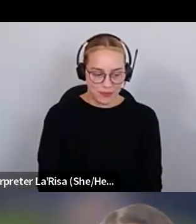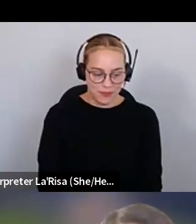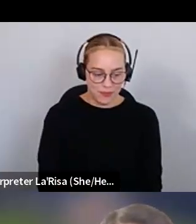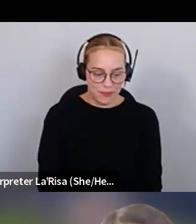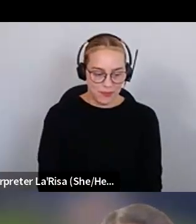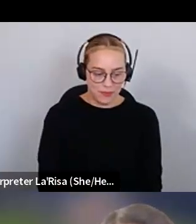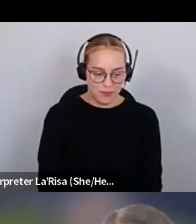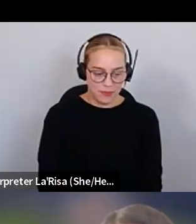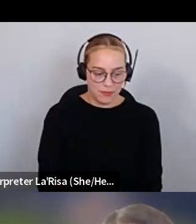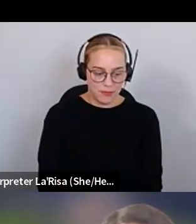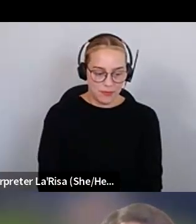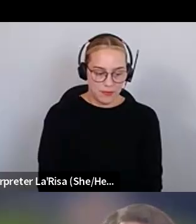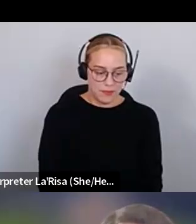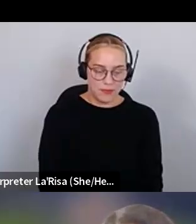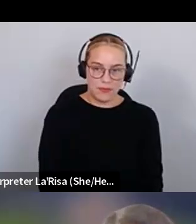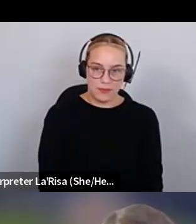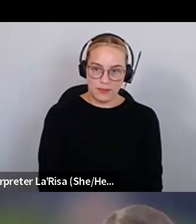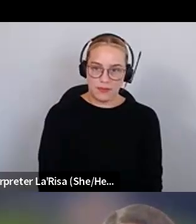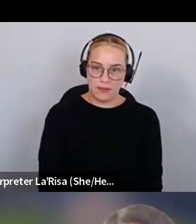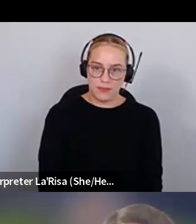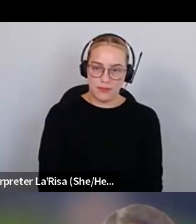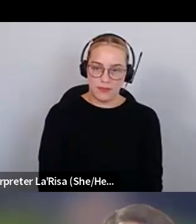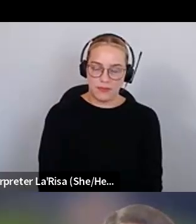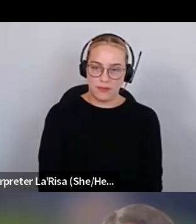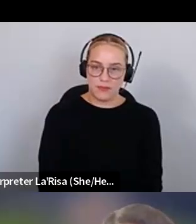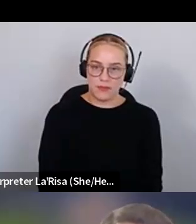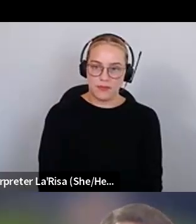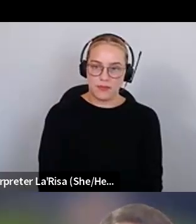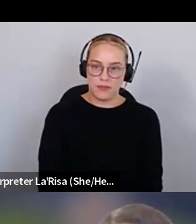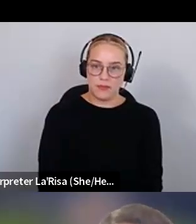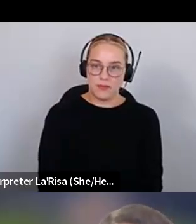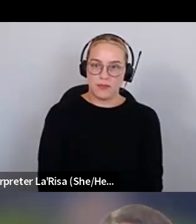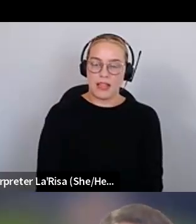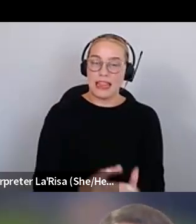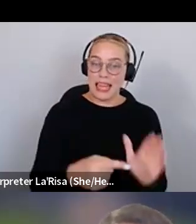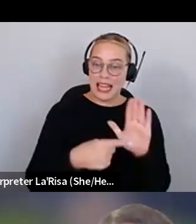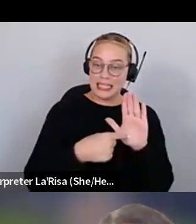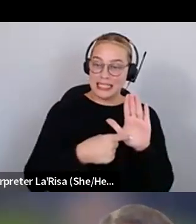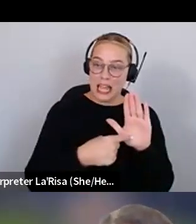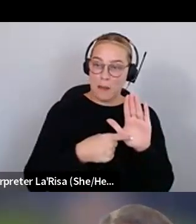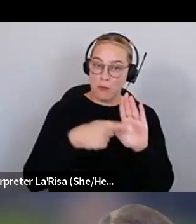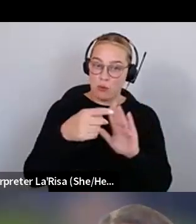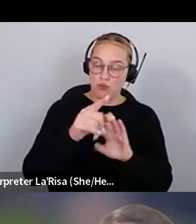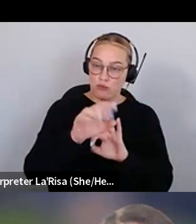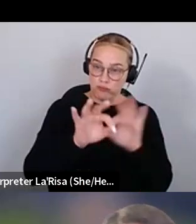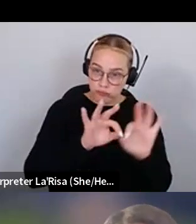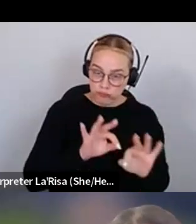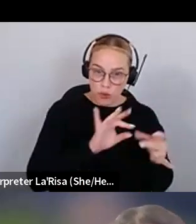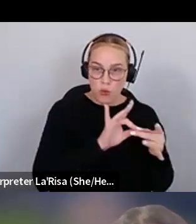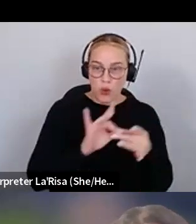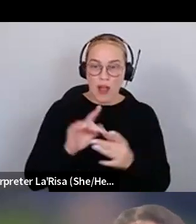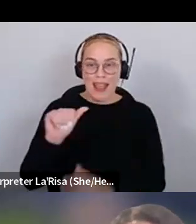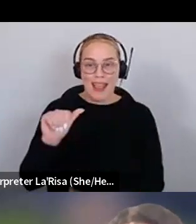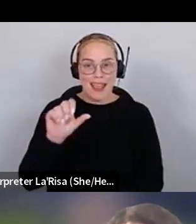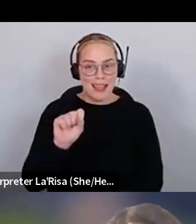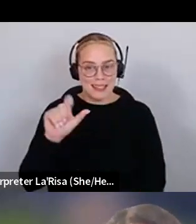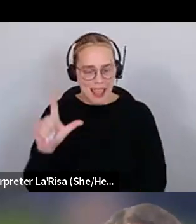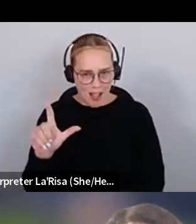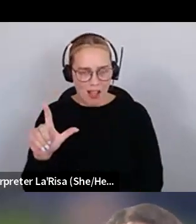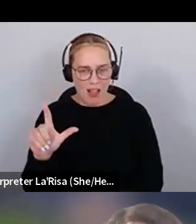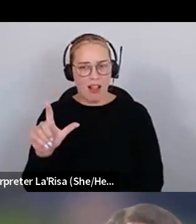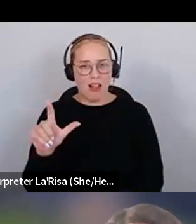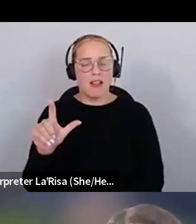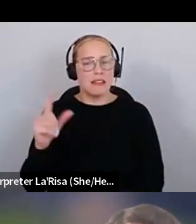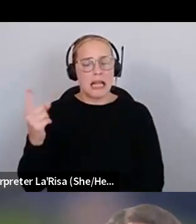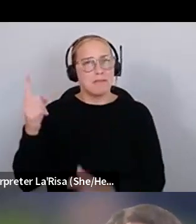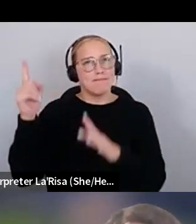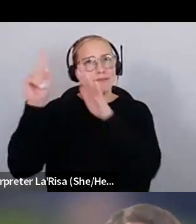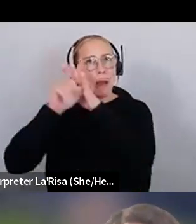questions or comments before we pop back into the PowerPoint?